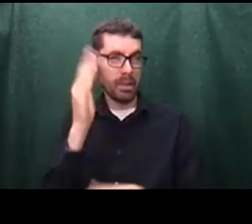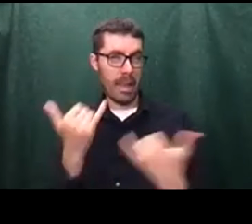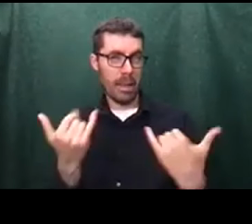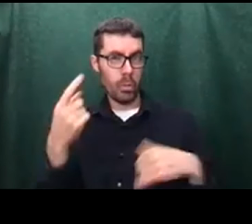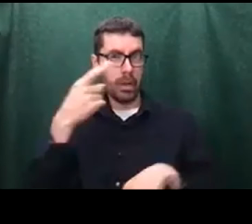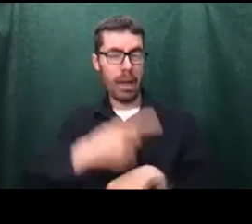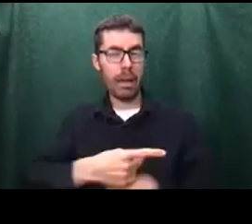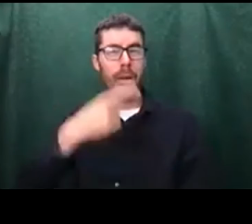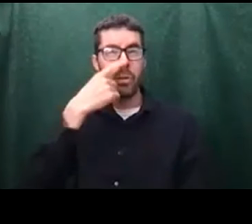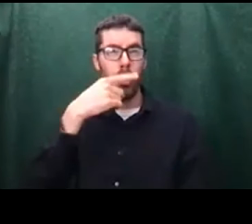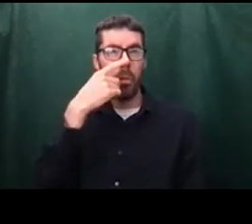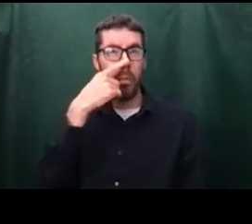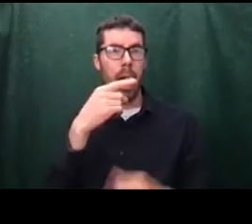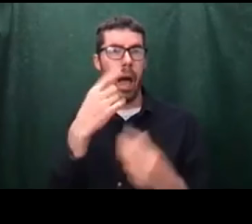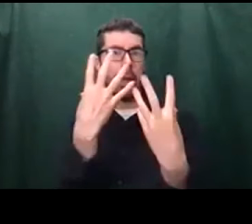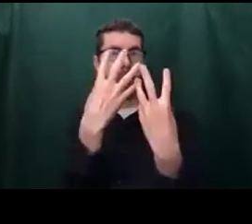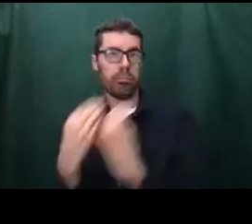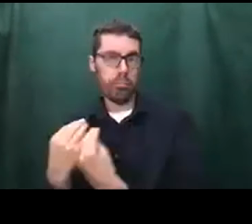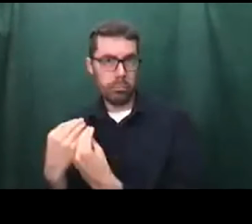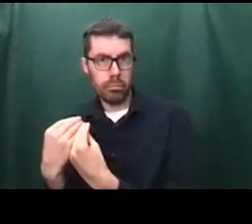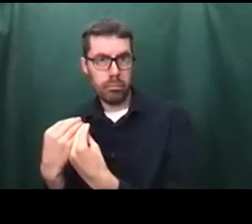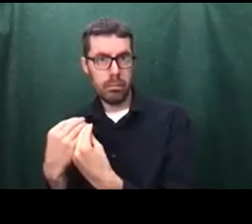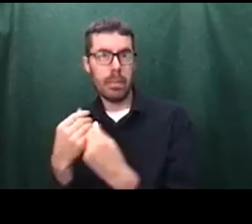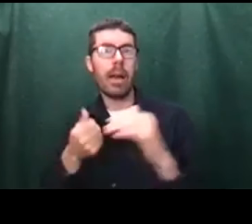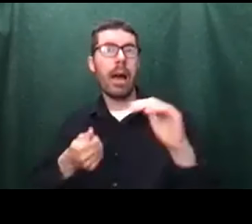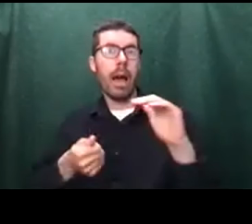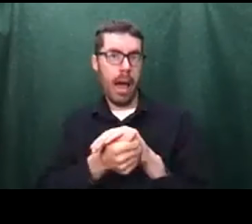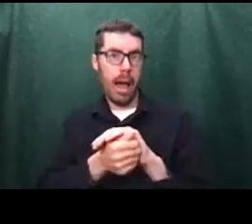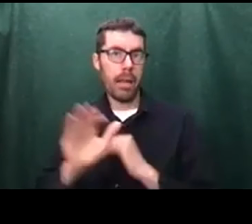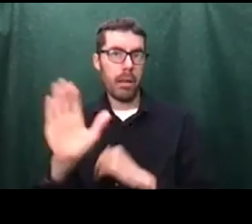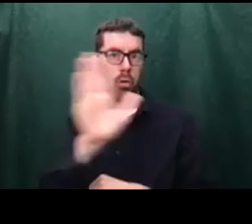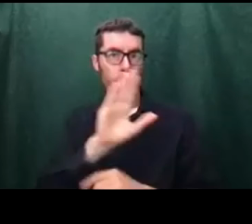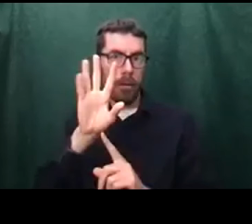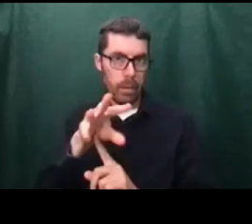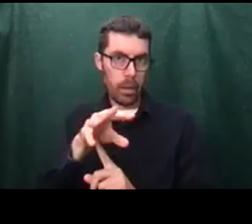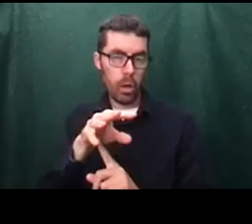please keep your camera off and your mics off to help with the bandwidth and help with